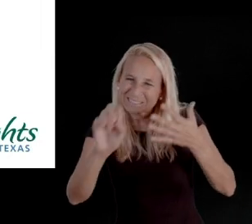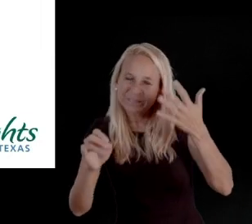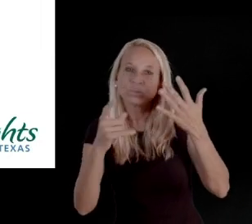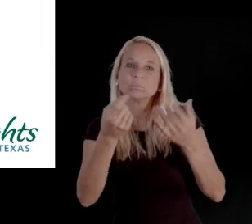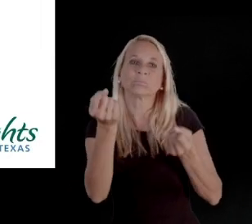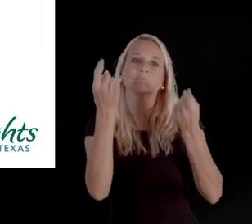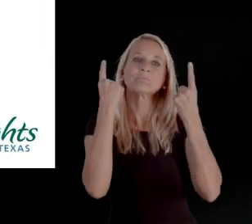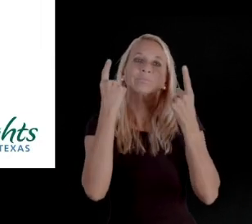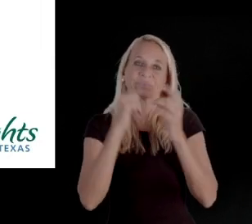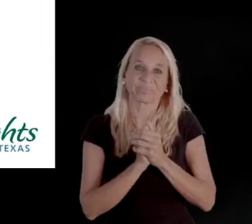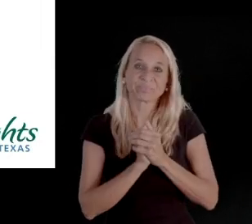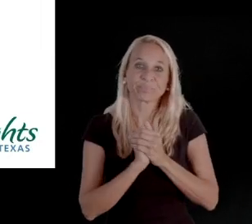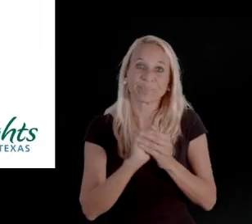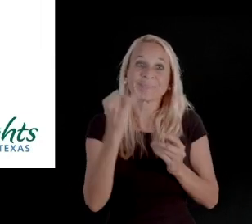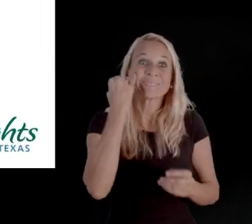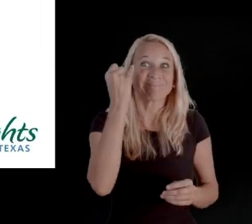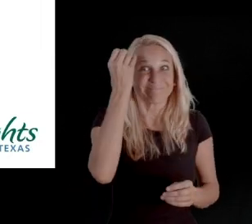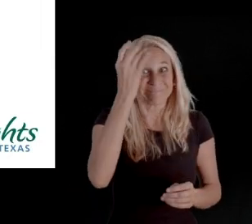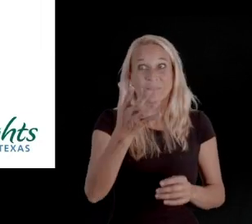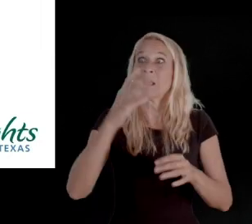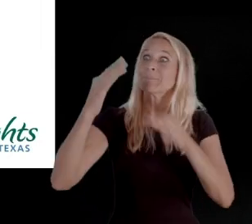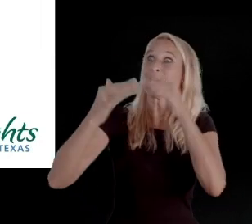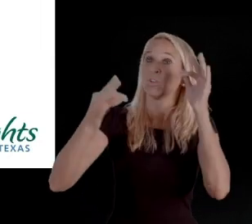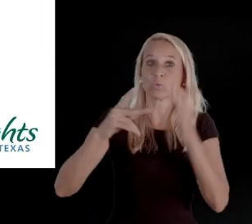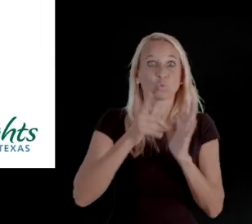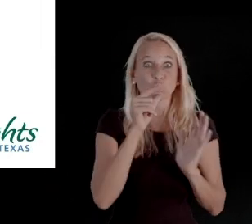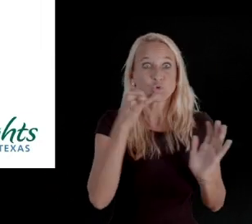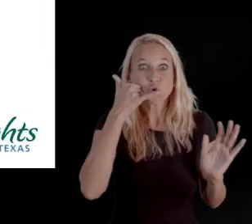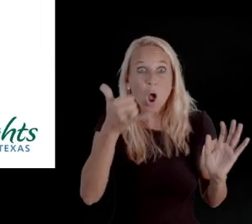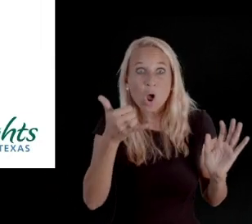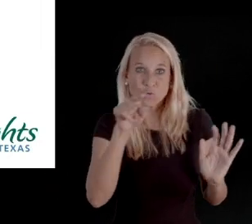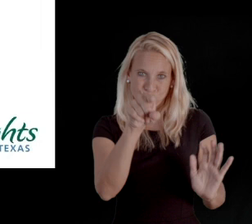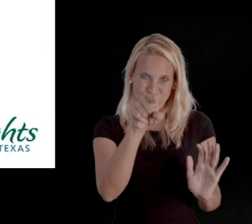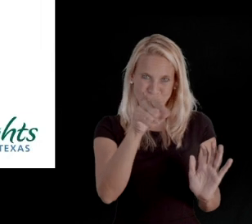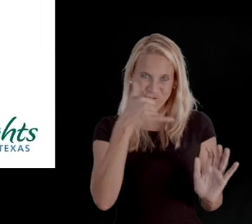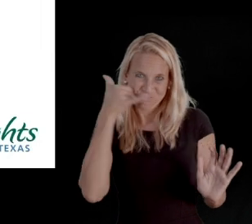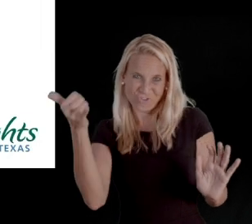So you do call in, no one's going to call you. You have to call in,